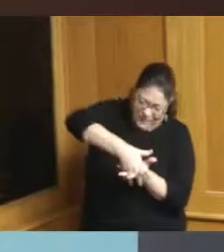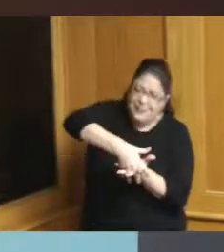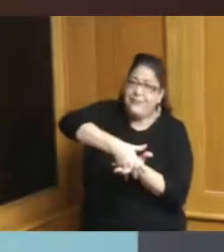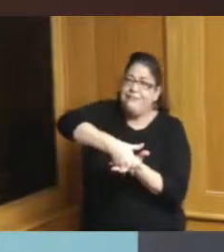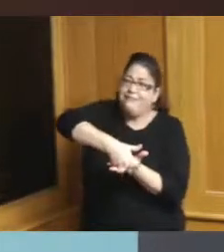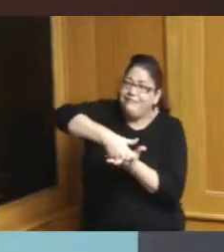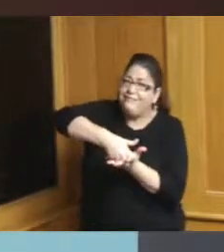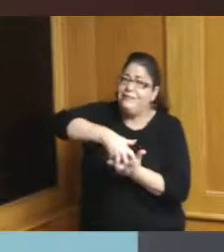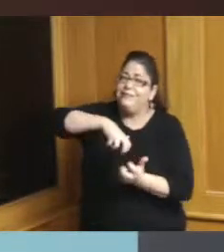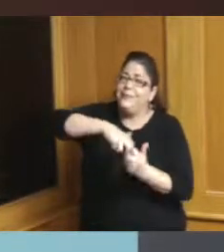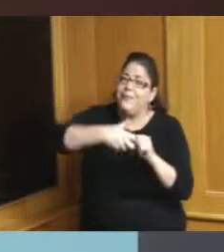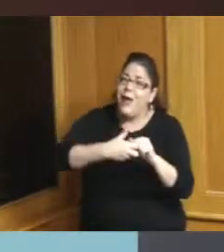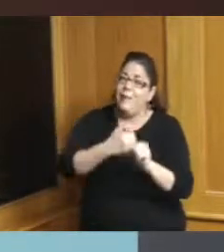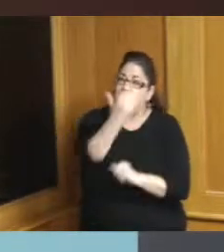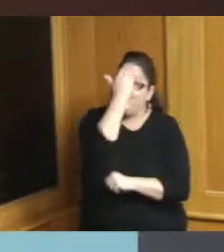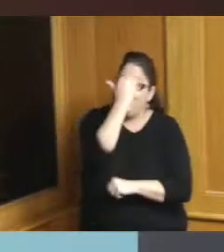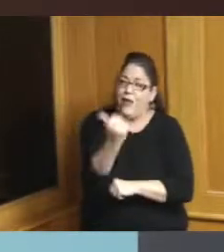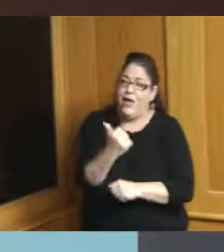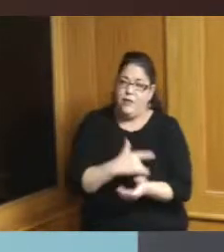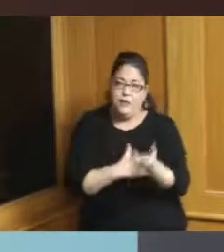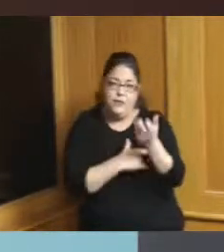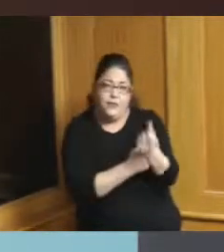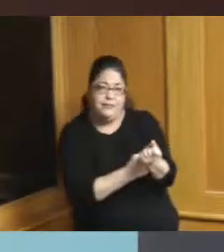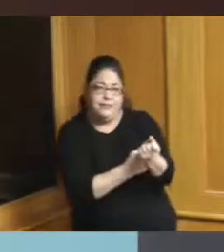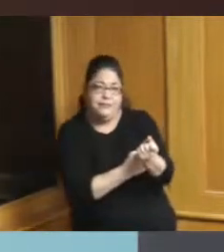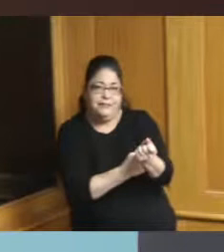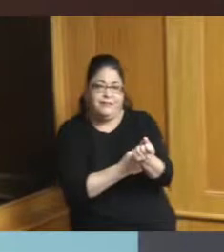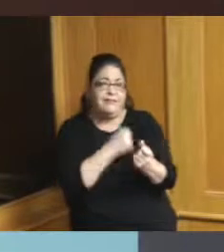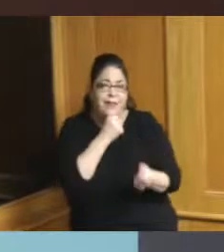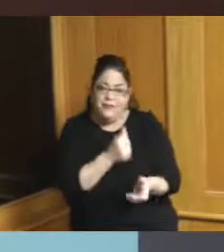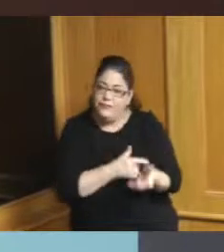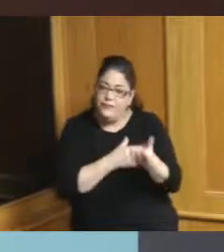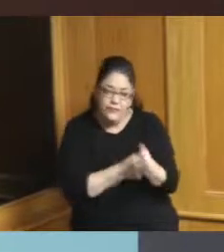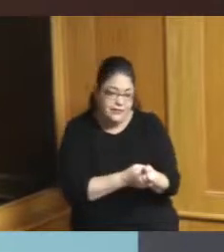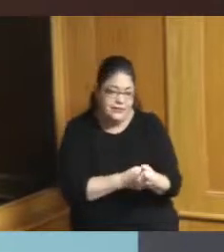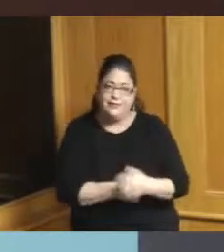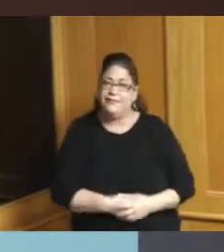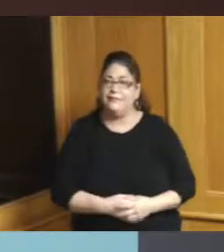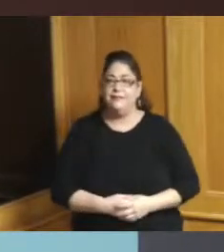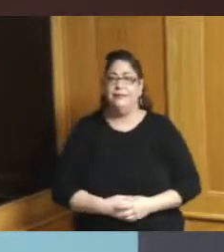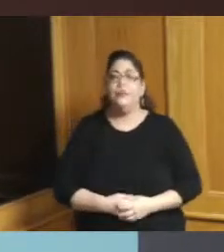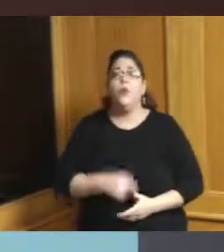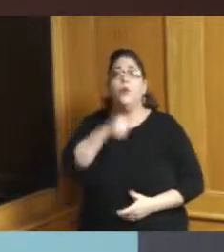and questions as to where's the money going who are people who is bidding fit benefiting from